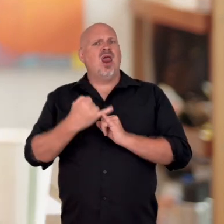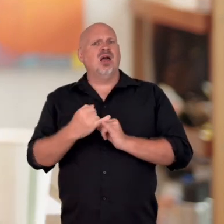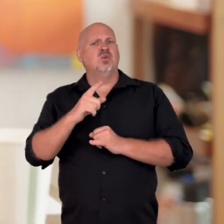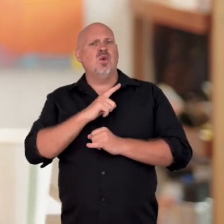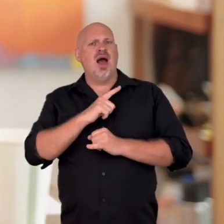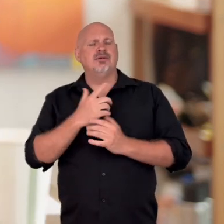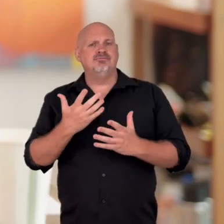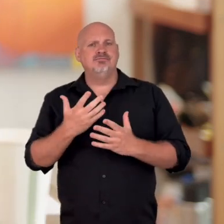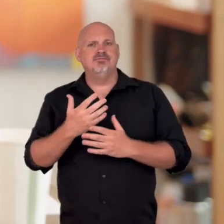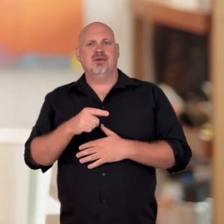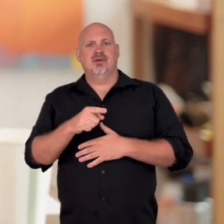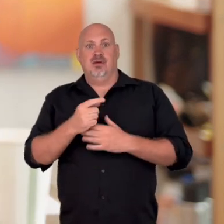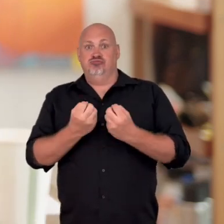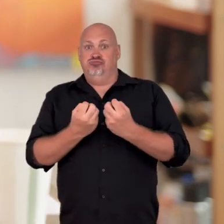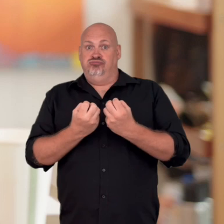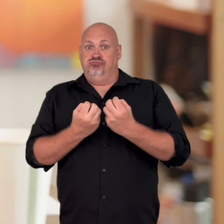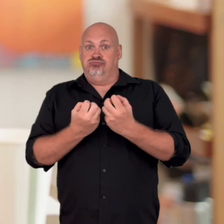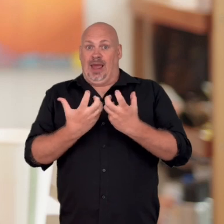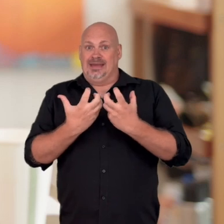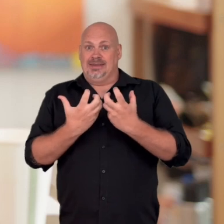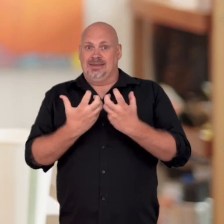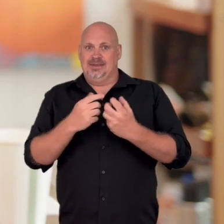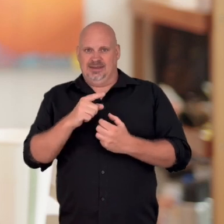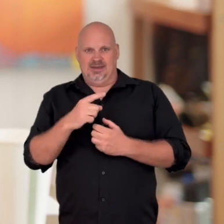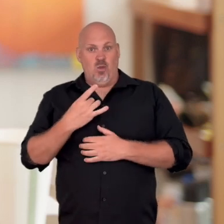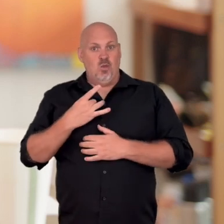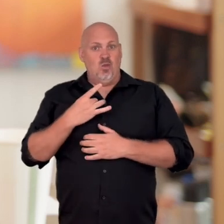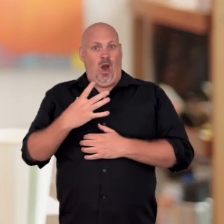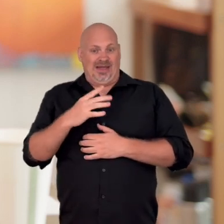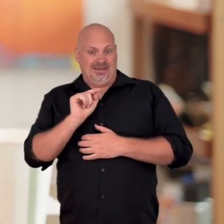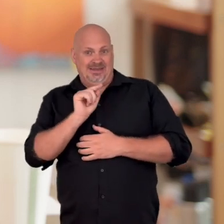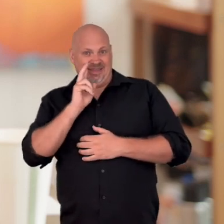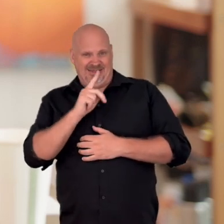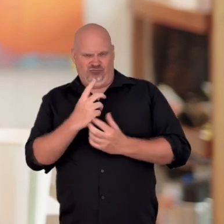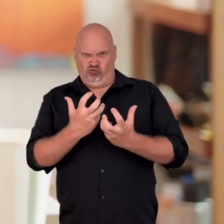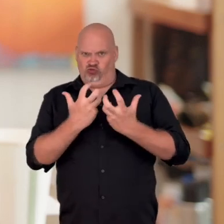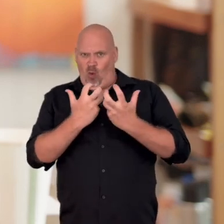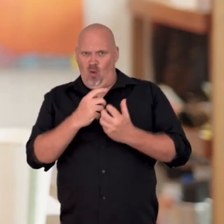in some way it's not blended it's just sharp anyway so let's do the stem